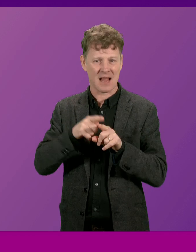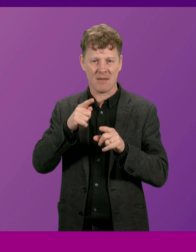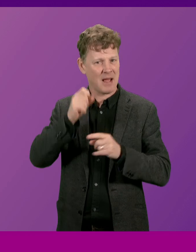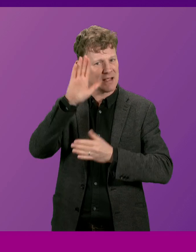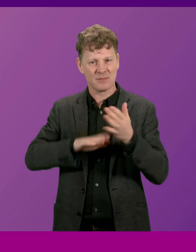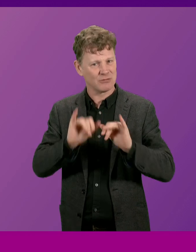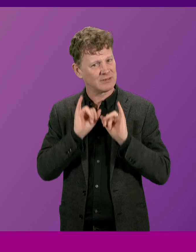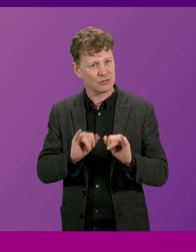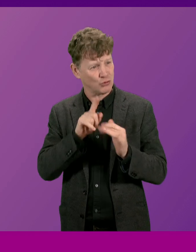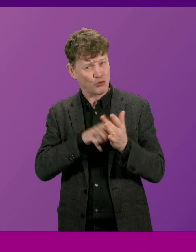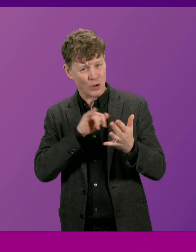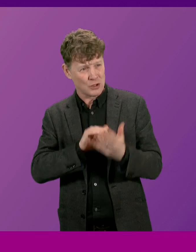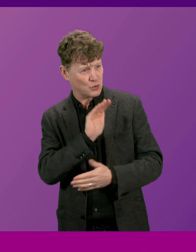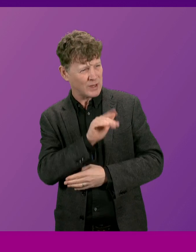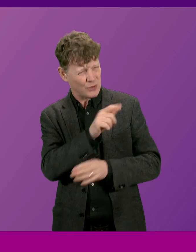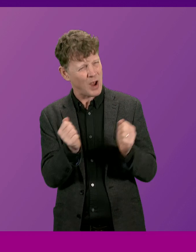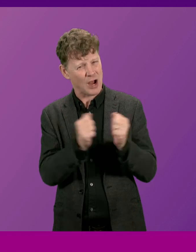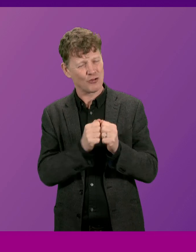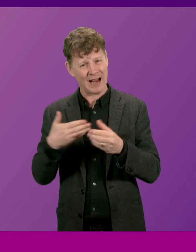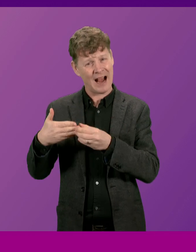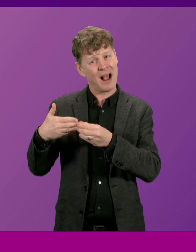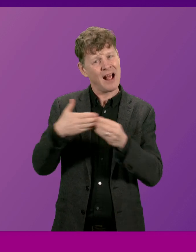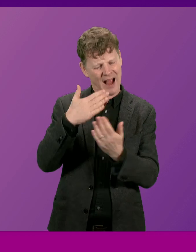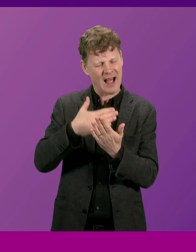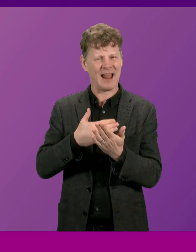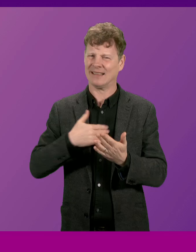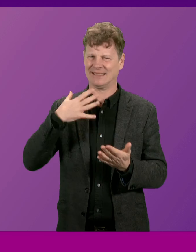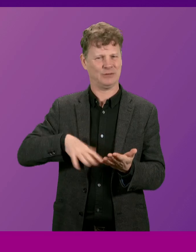Does John Swinney agree that those guidelines need to be scrapped?